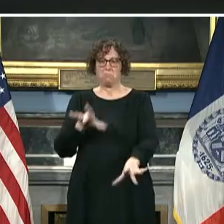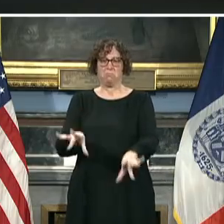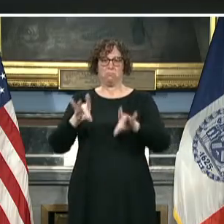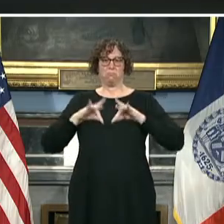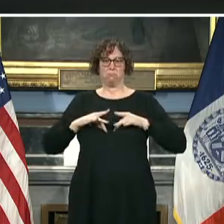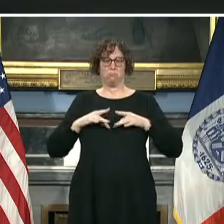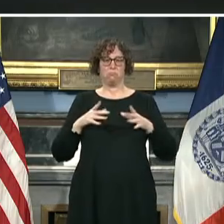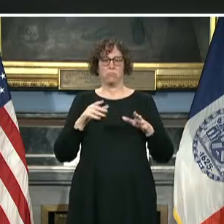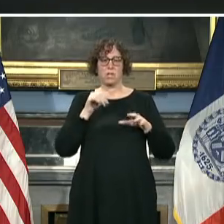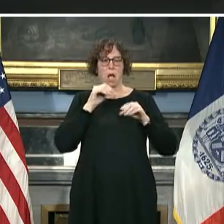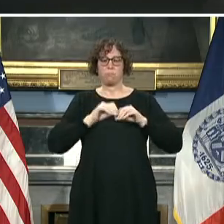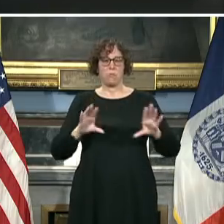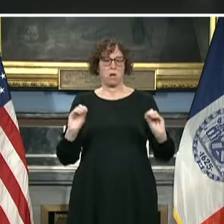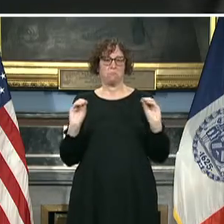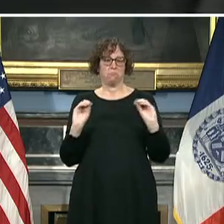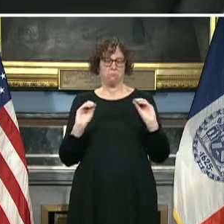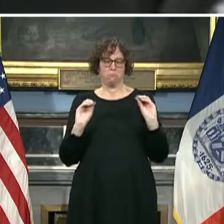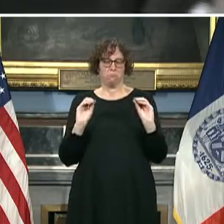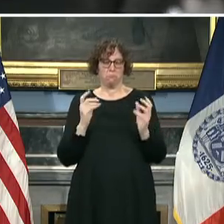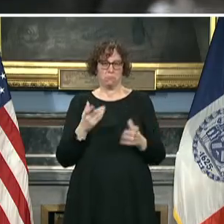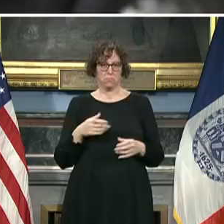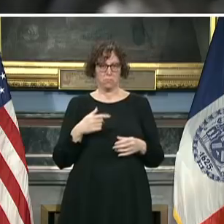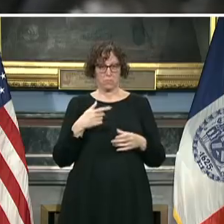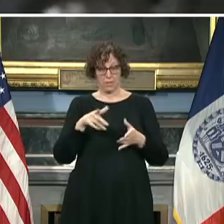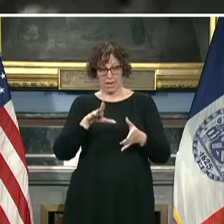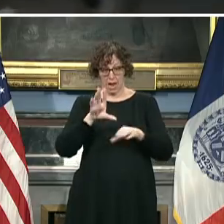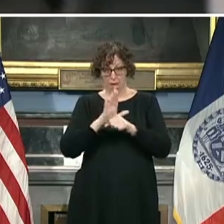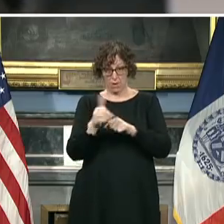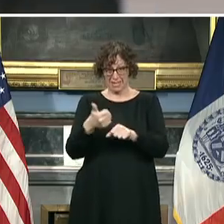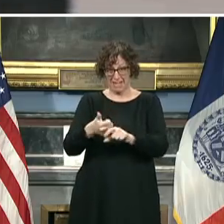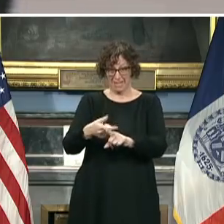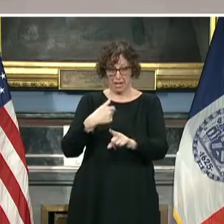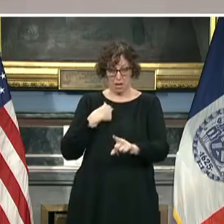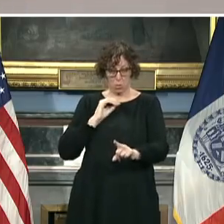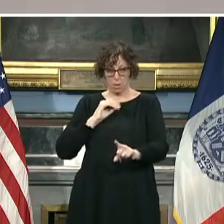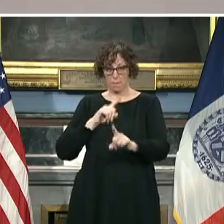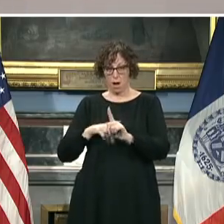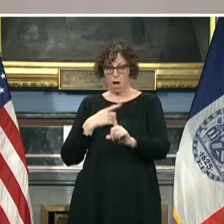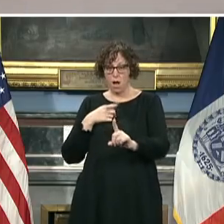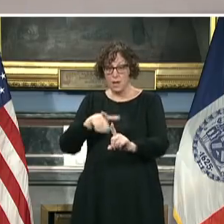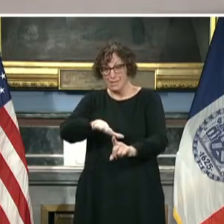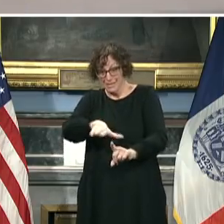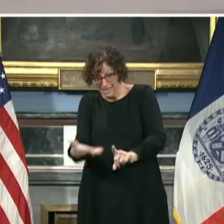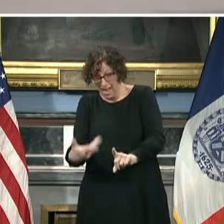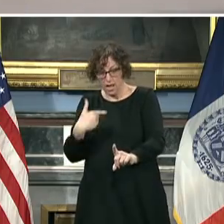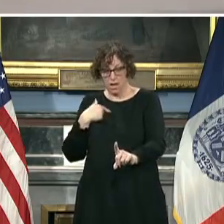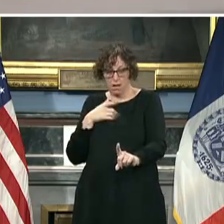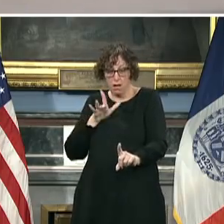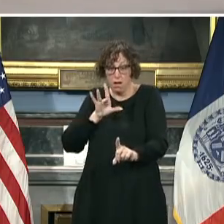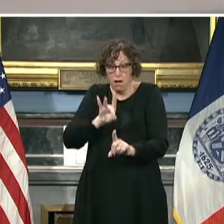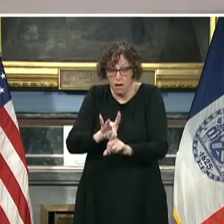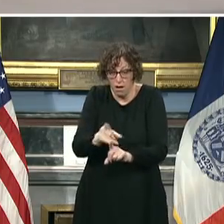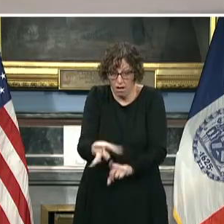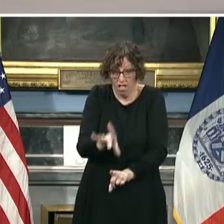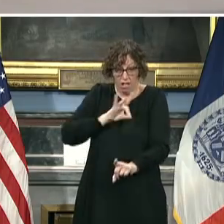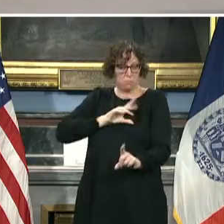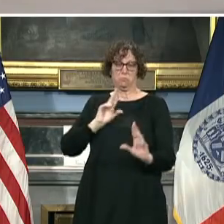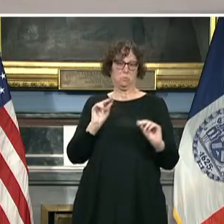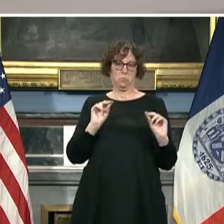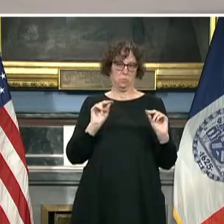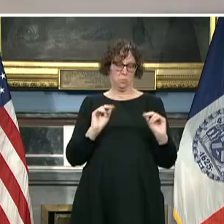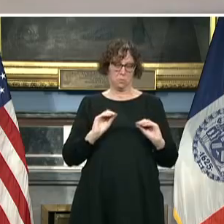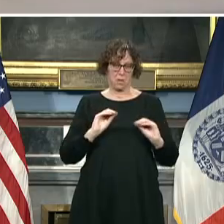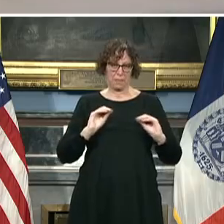TIME.